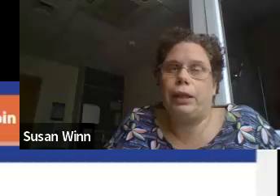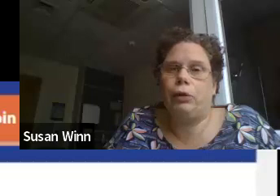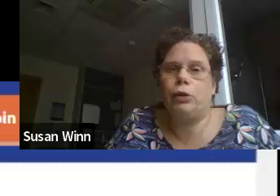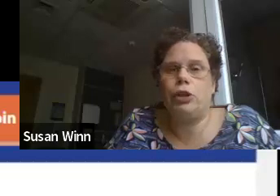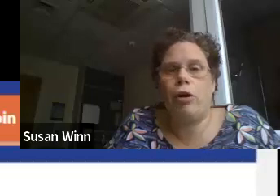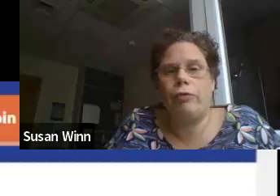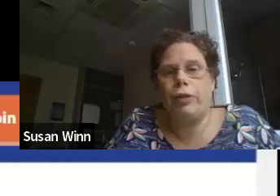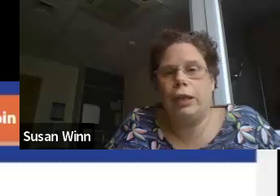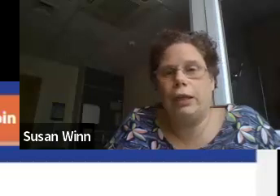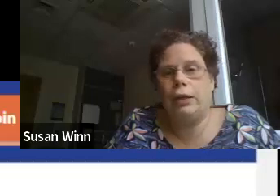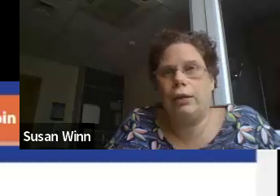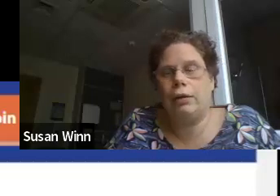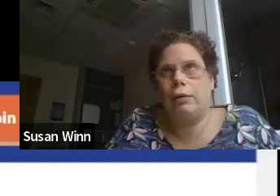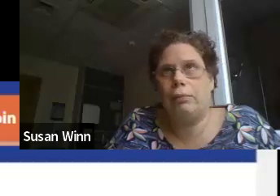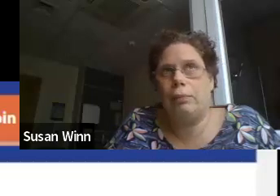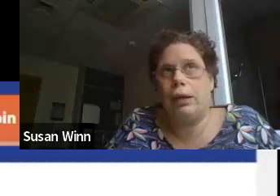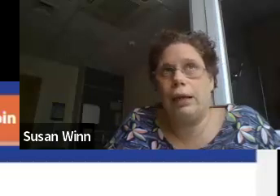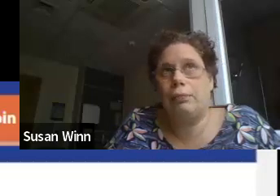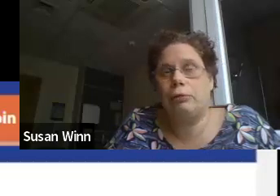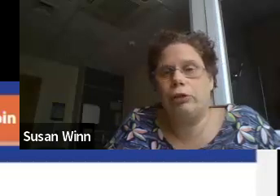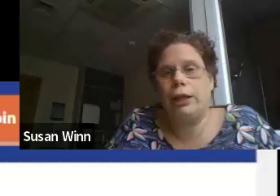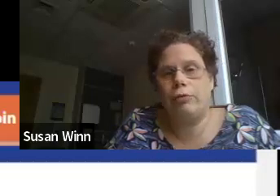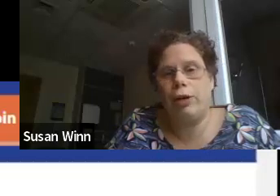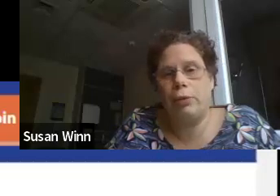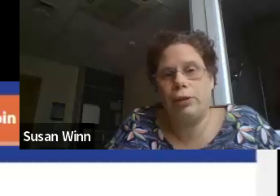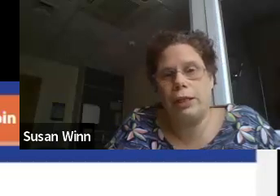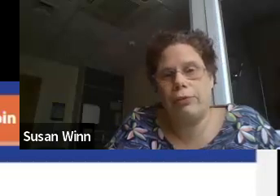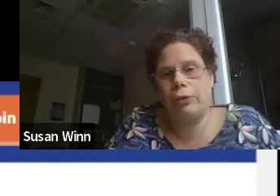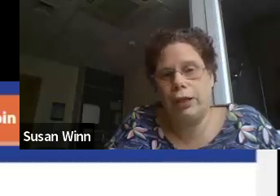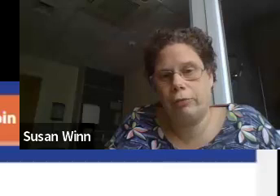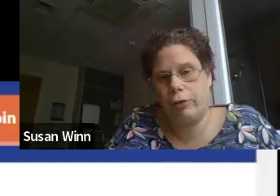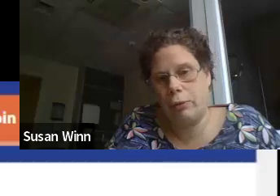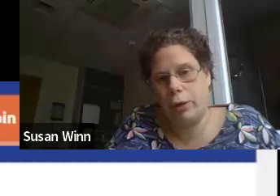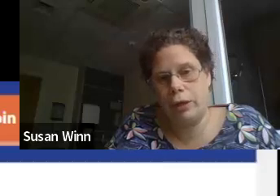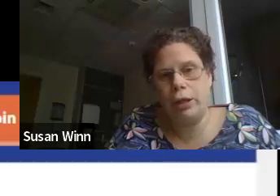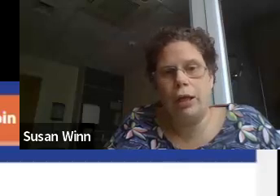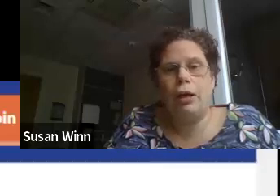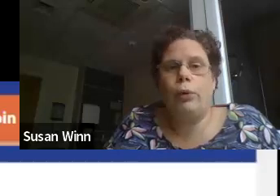launch of the curriculum framework, the Deaf Curriculum Framework,